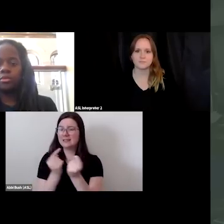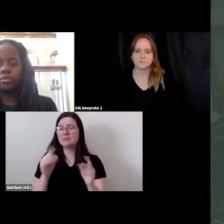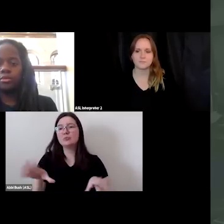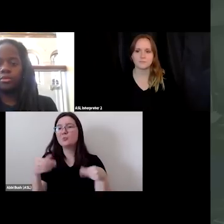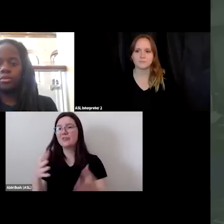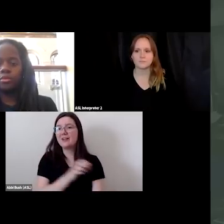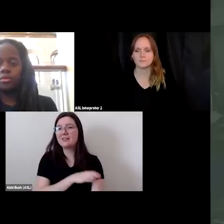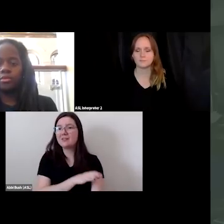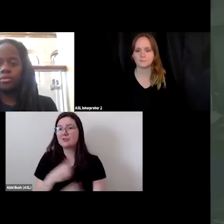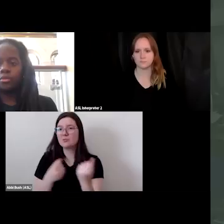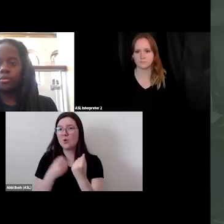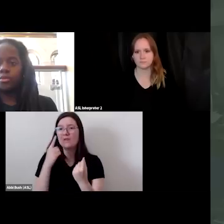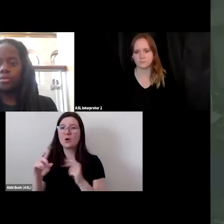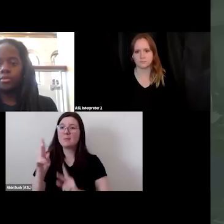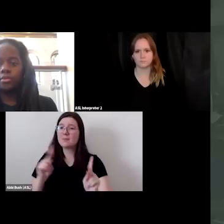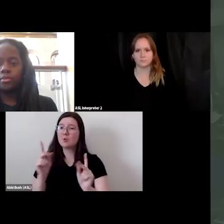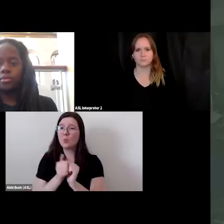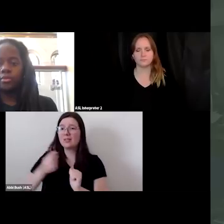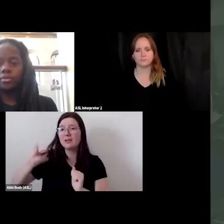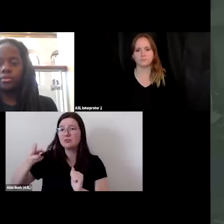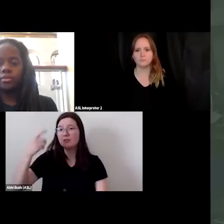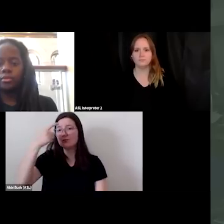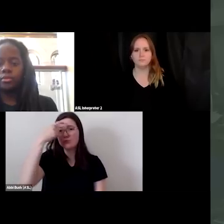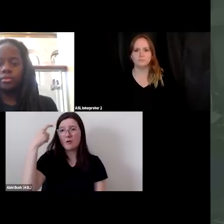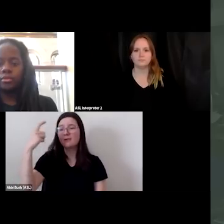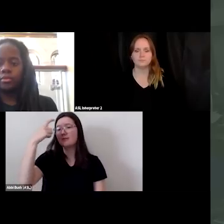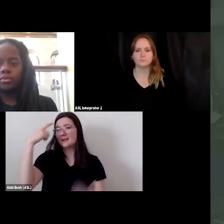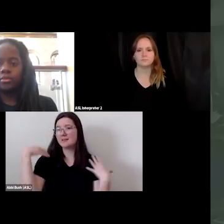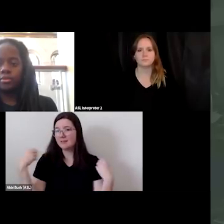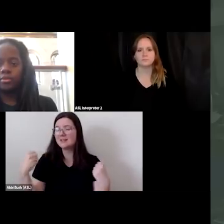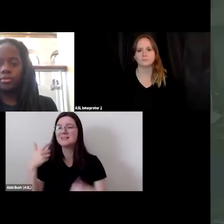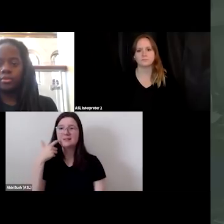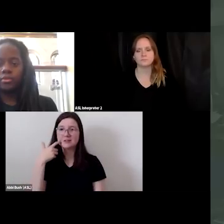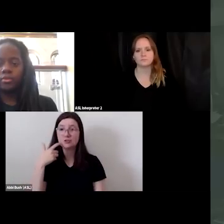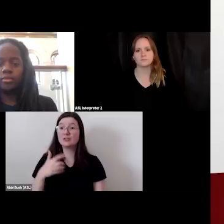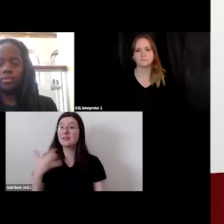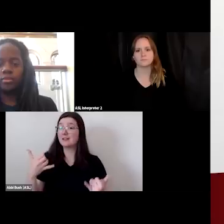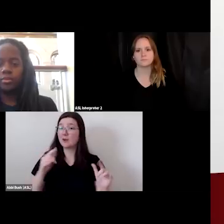with histories of trauma, mental illness and addictive disorders. With that, and I'll pass it over.